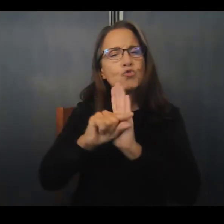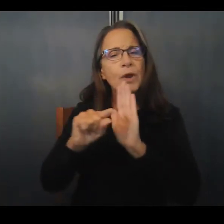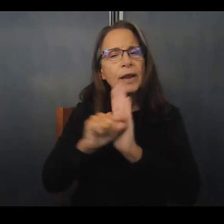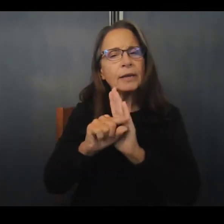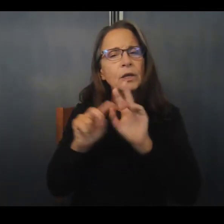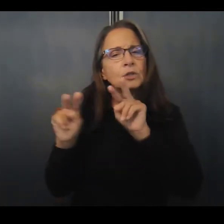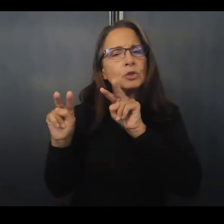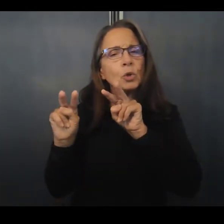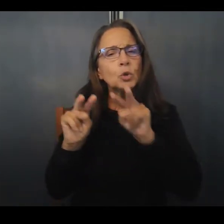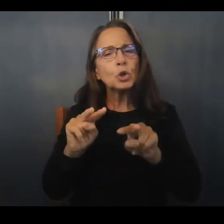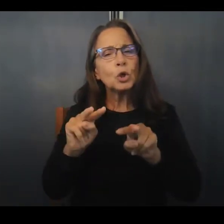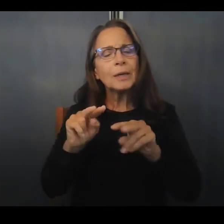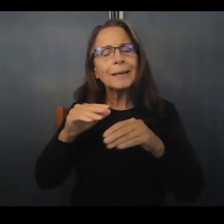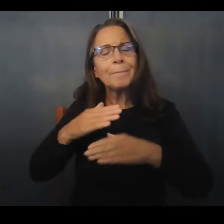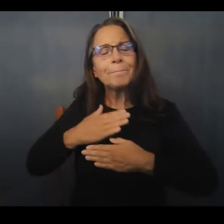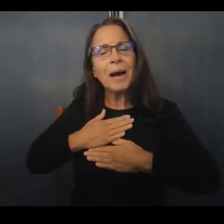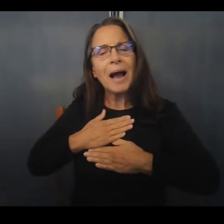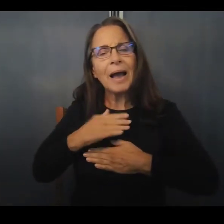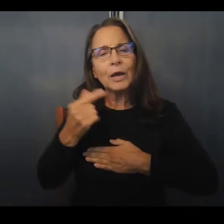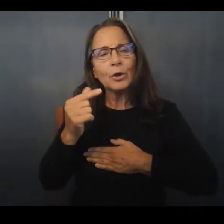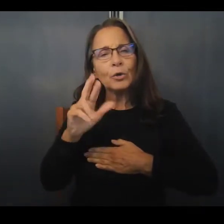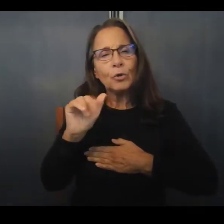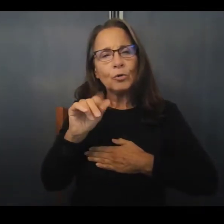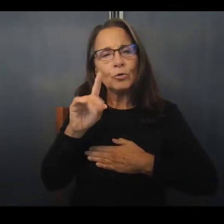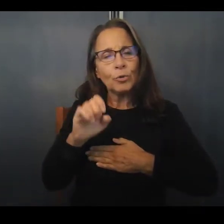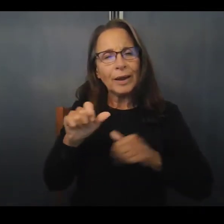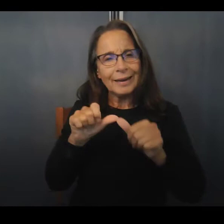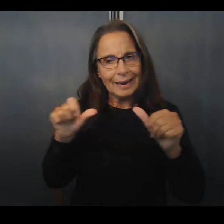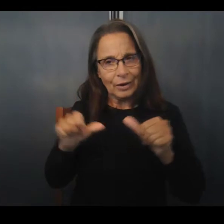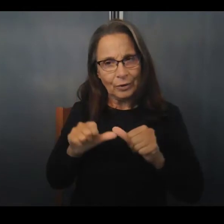see this as your view grades area that's what I'm looking at right here in my sample course